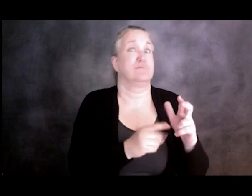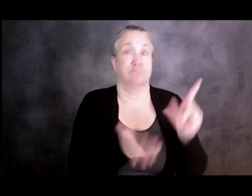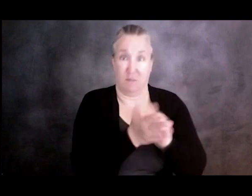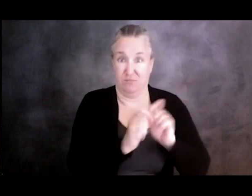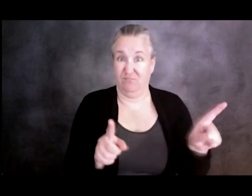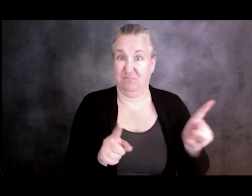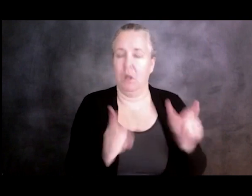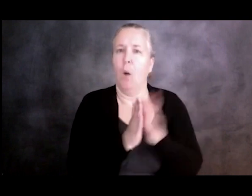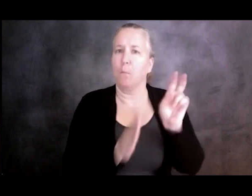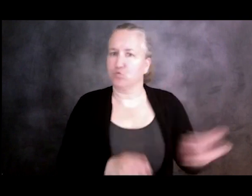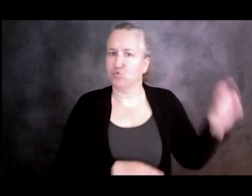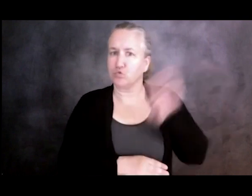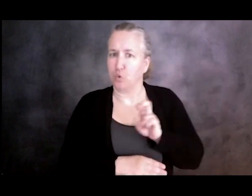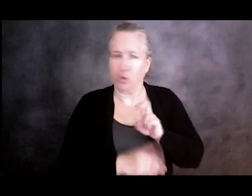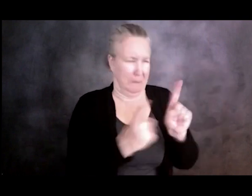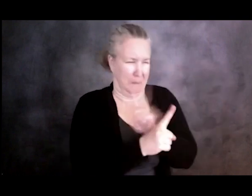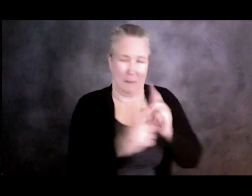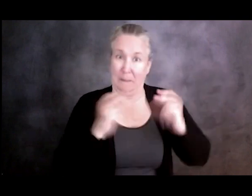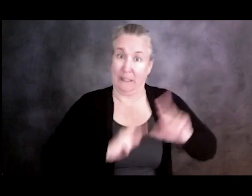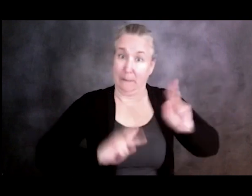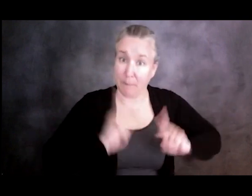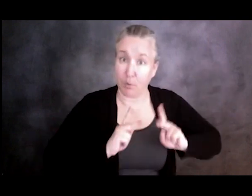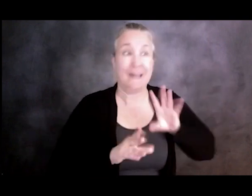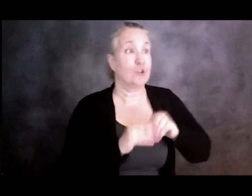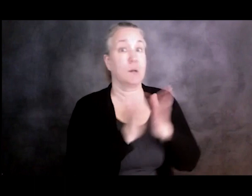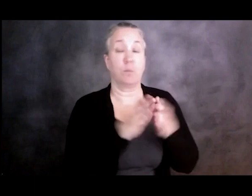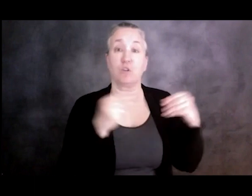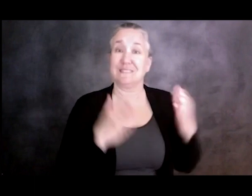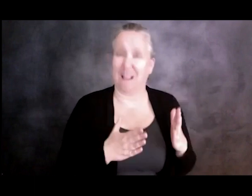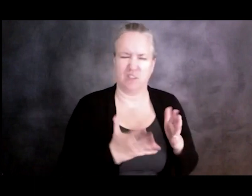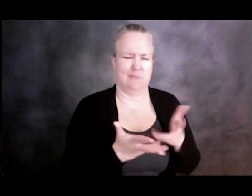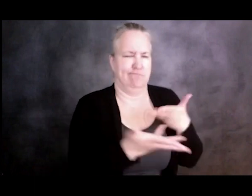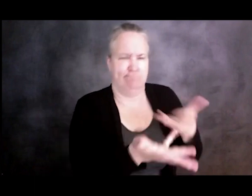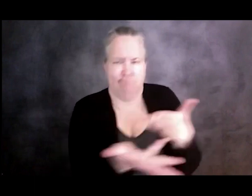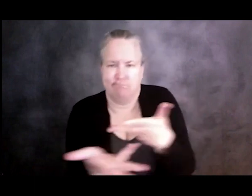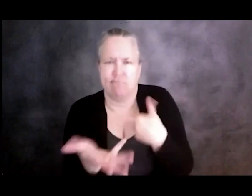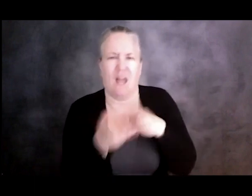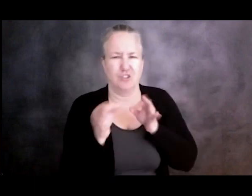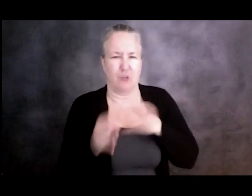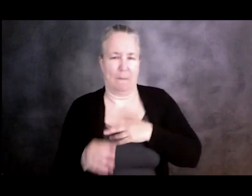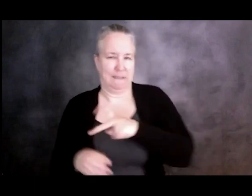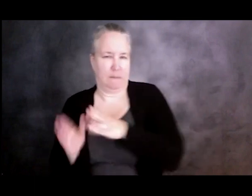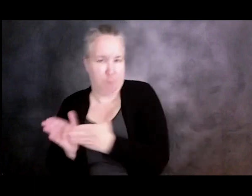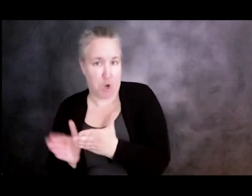I met all kinds of people I never met before, including booksellers. And I was talking to these booksellers. I was describing Nothing Ever Dies to them, and they seemed interested.